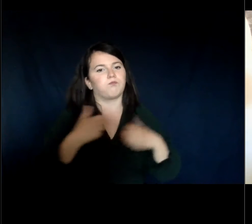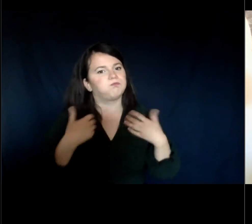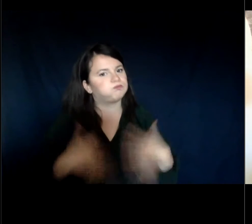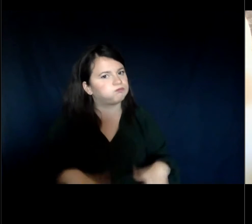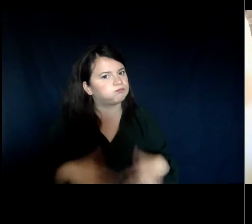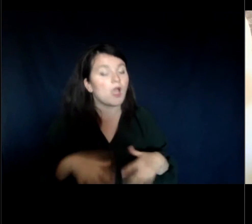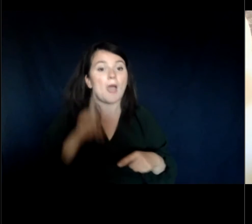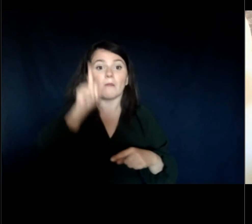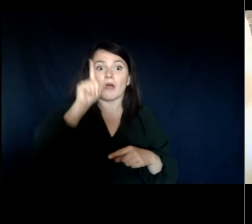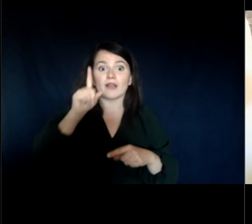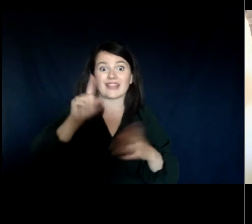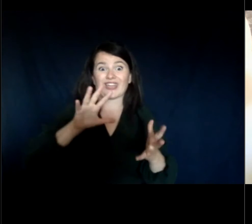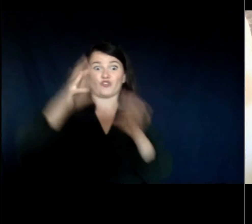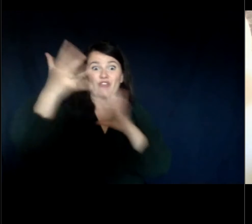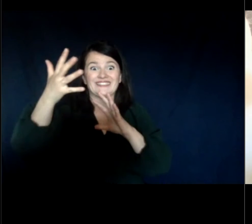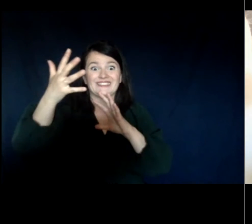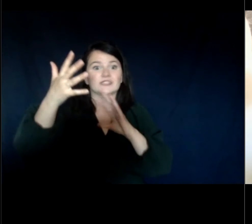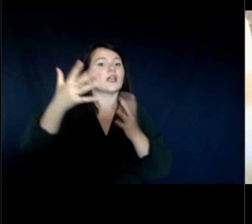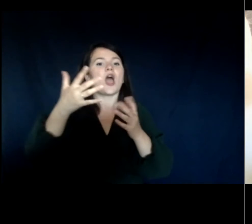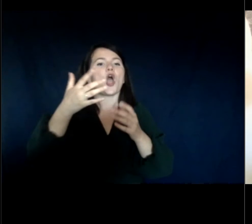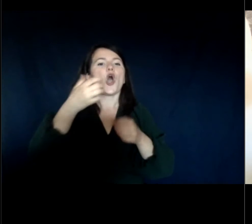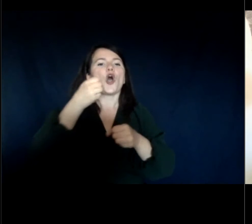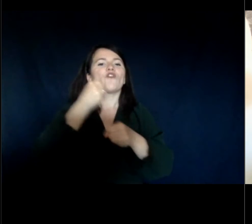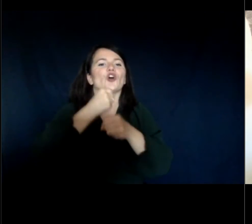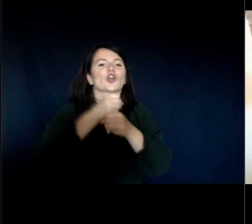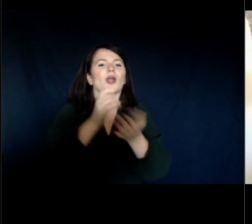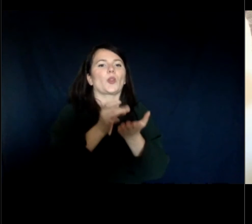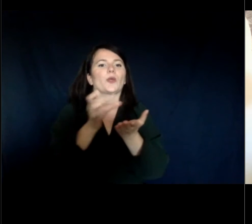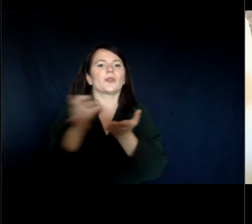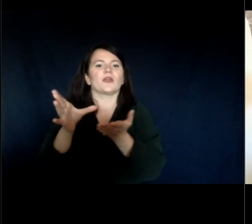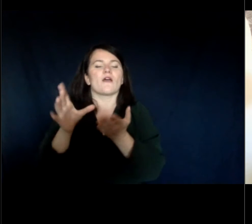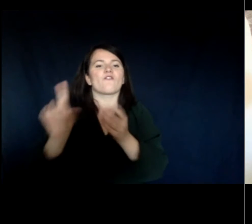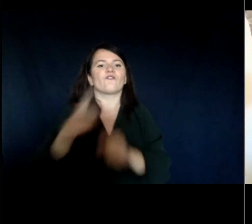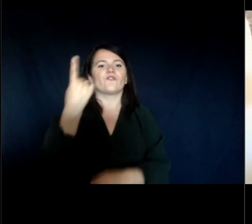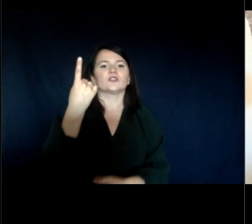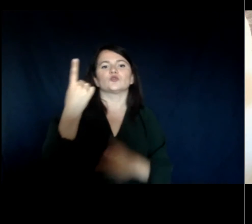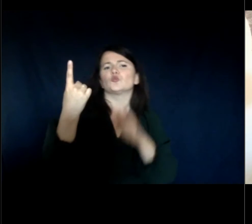But we also know their resilience so we are also aware